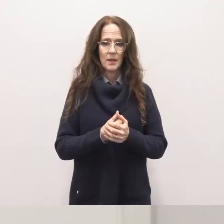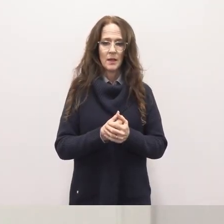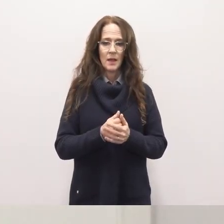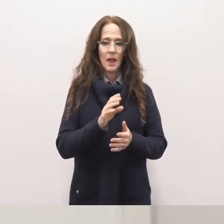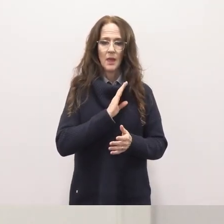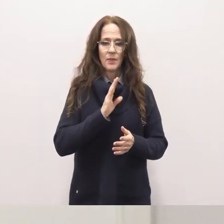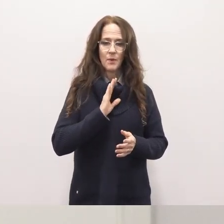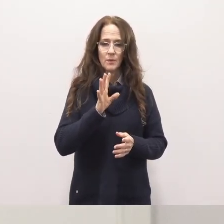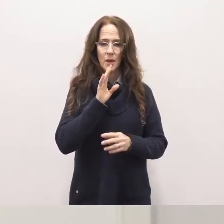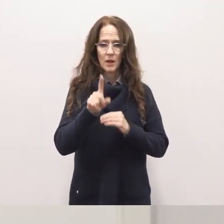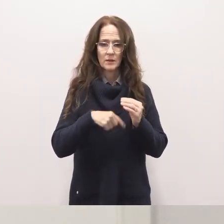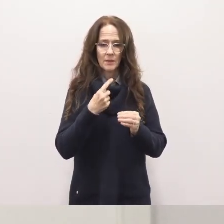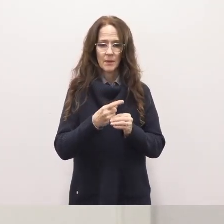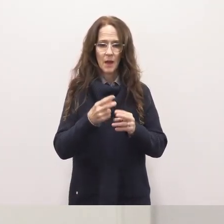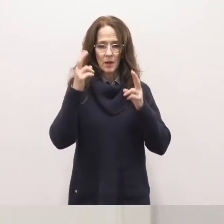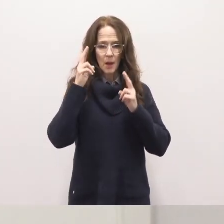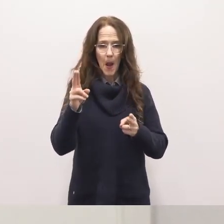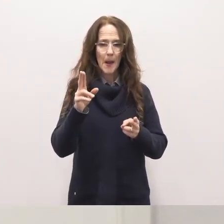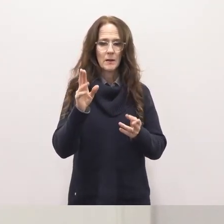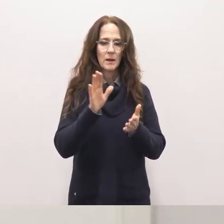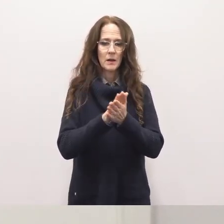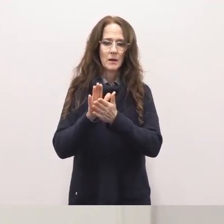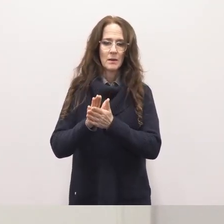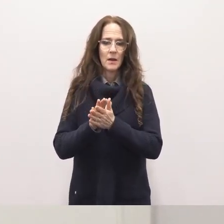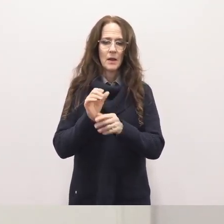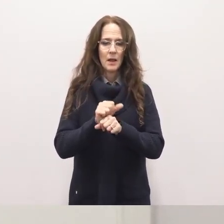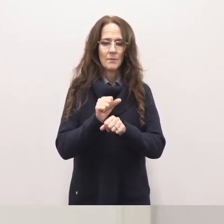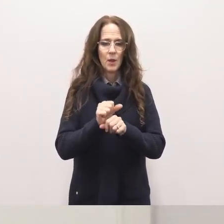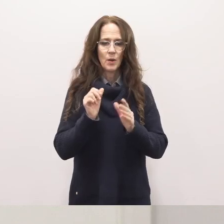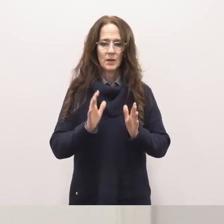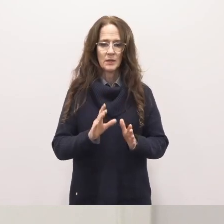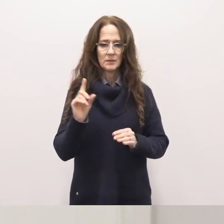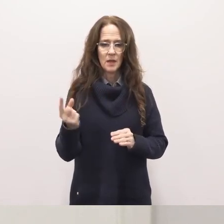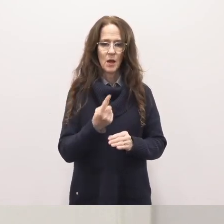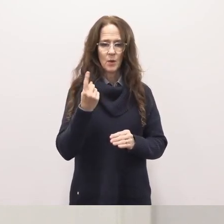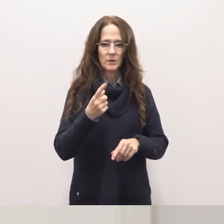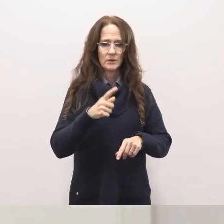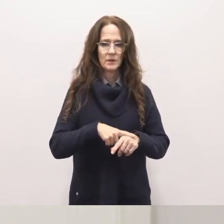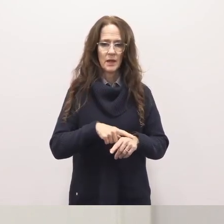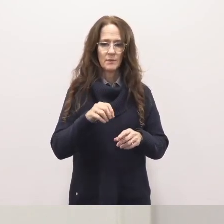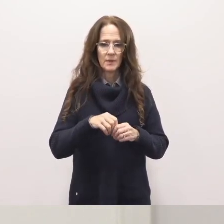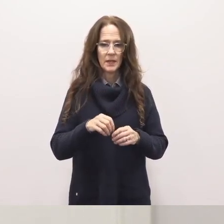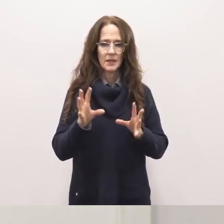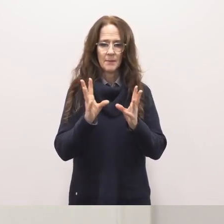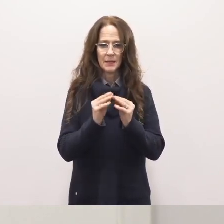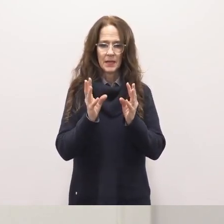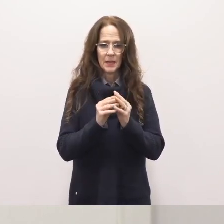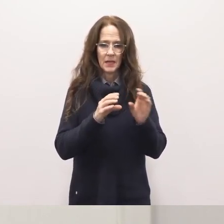we talked about how to honor and acknowledge employees and not always having time in a standard board meeting to do so.